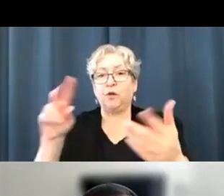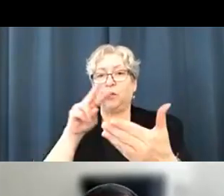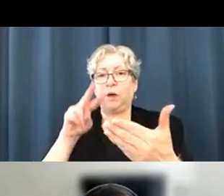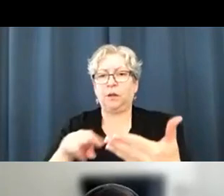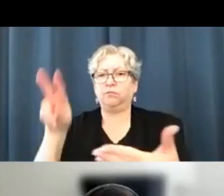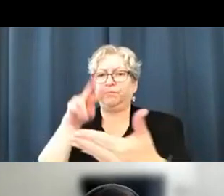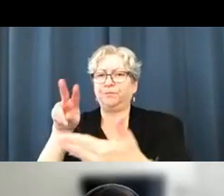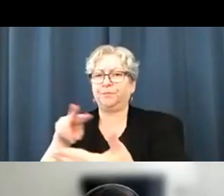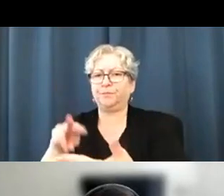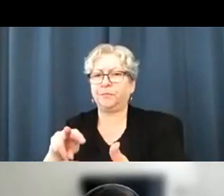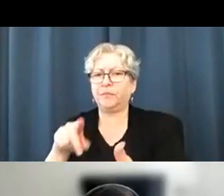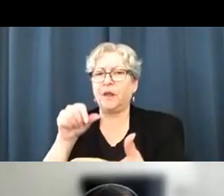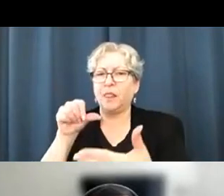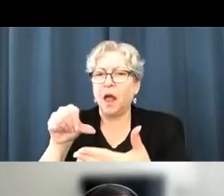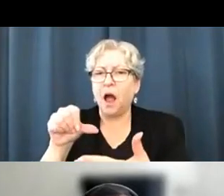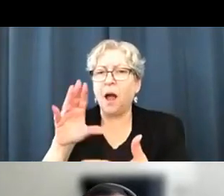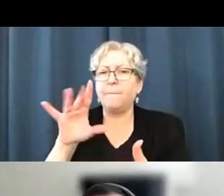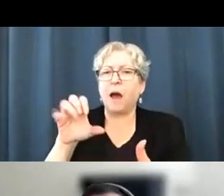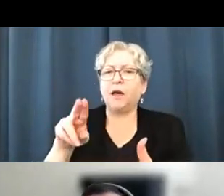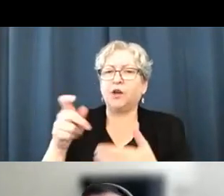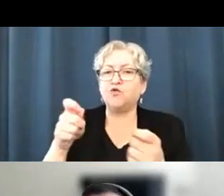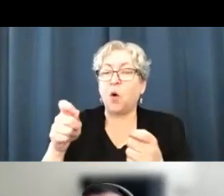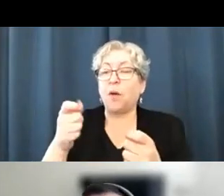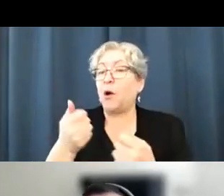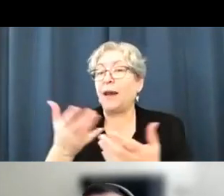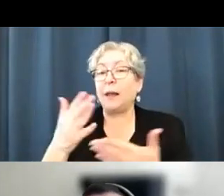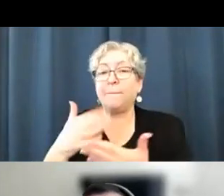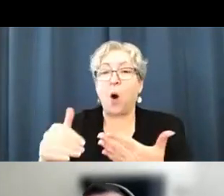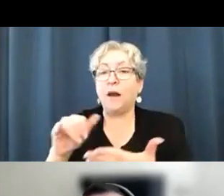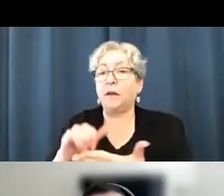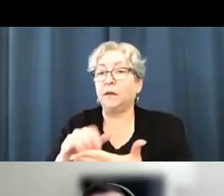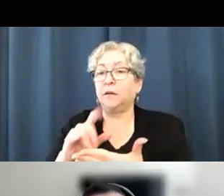to a button control or any element that is an interactive element,